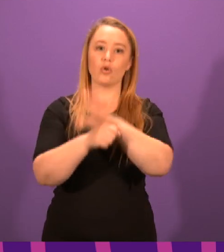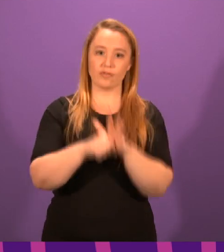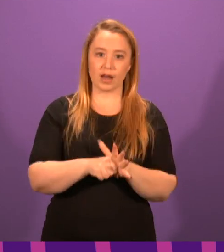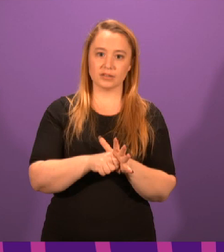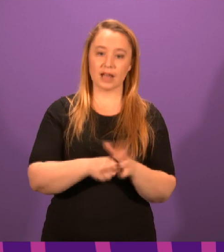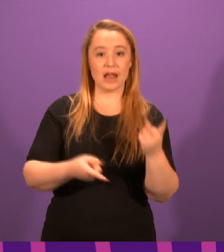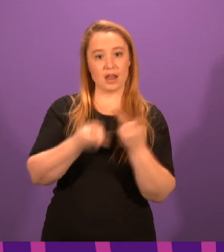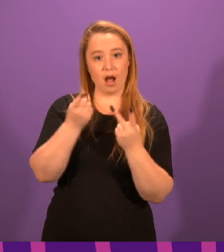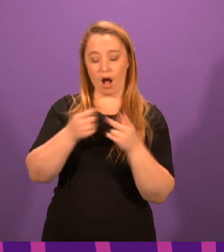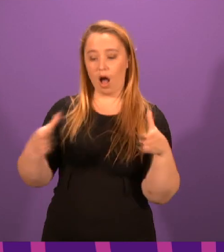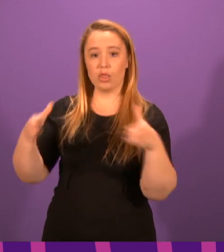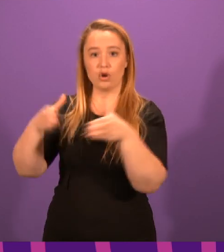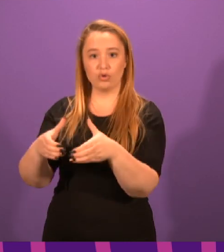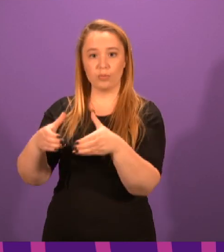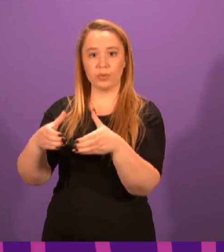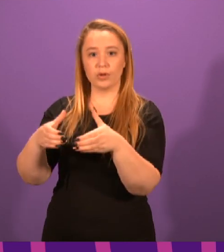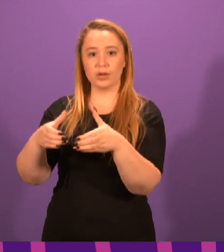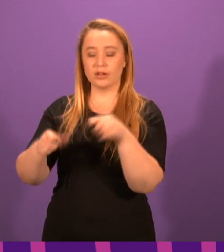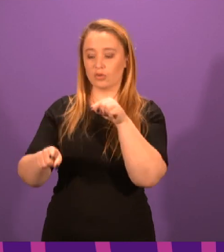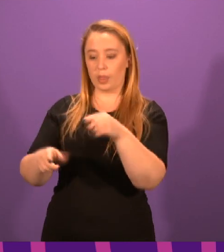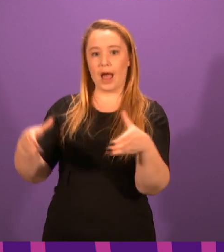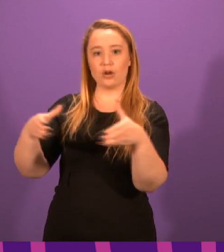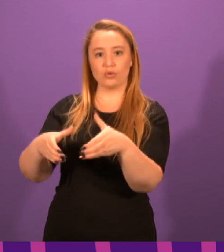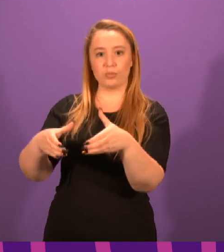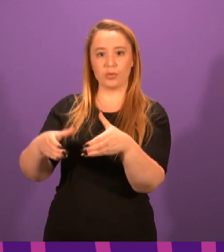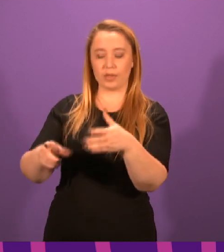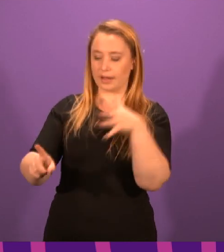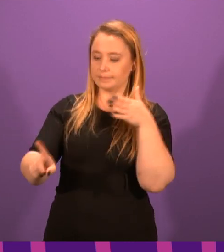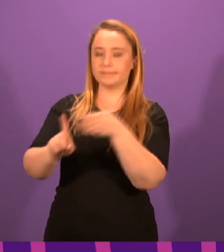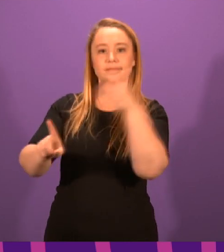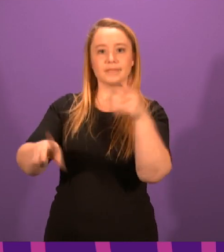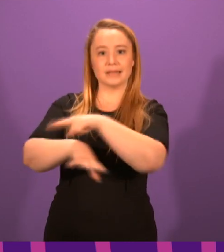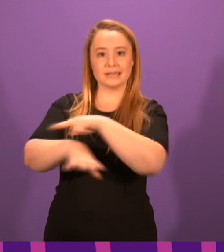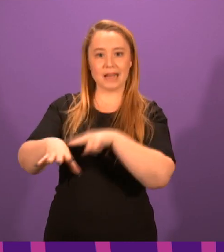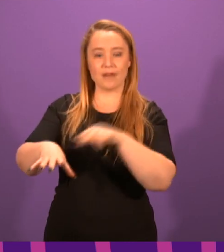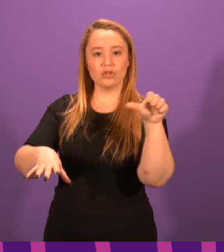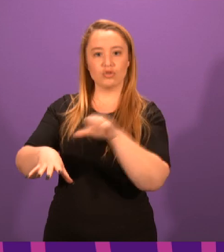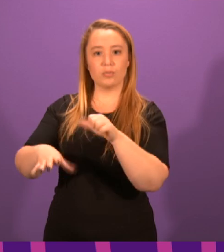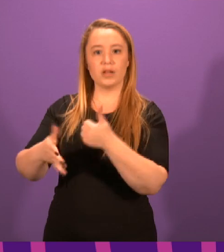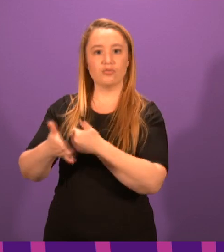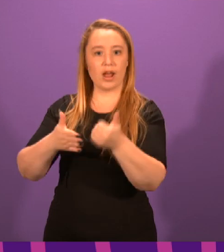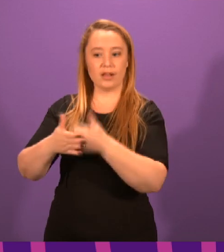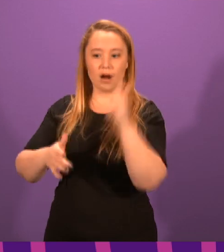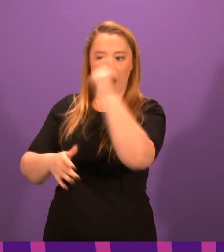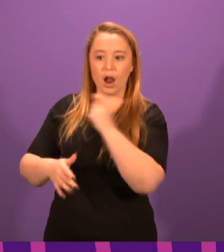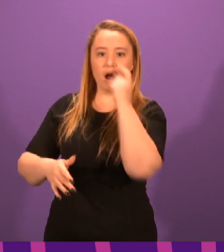which, as members know, identified those NHS staff who should be subject to regular testing—which is